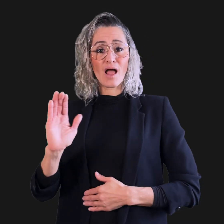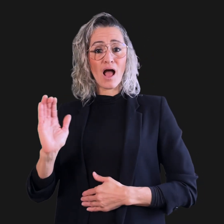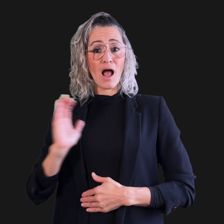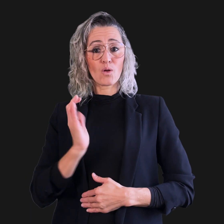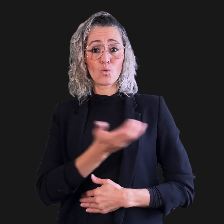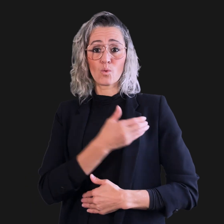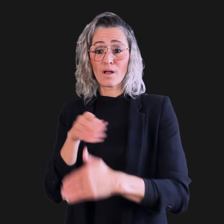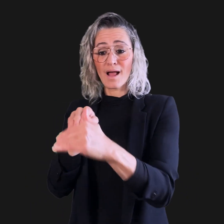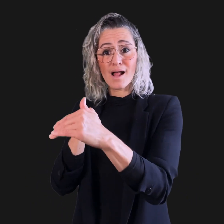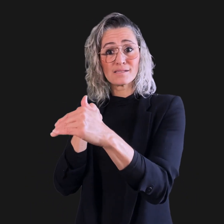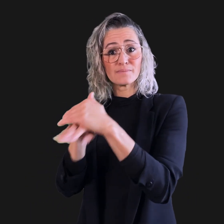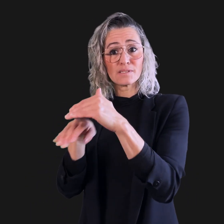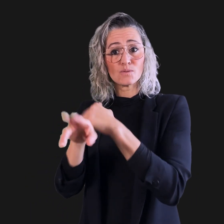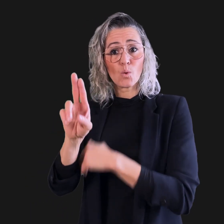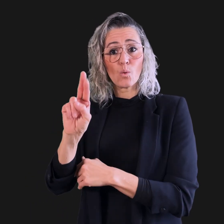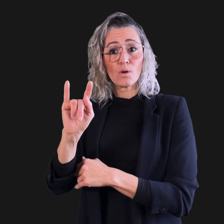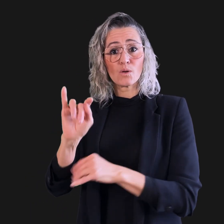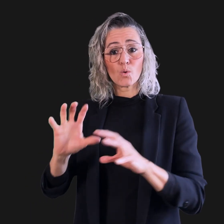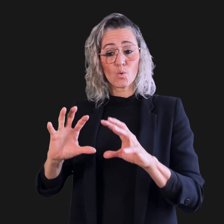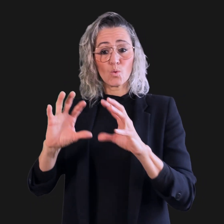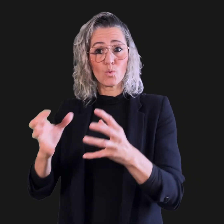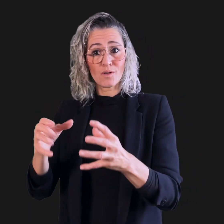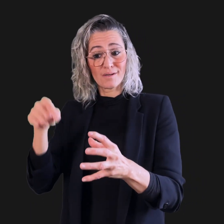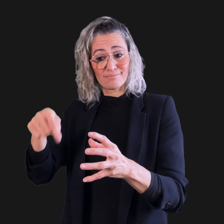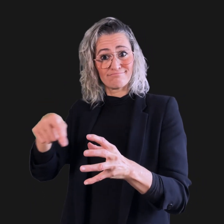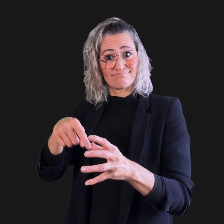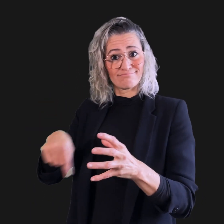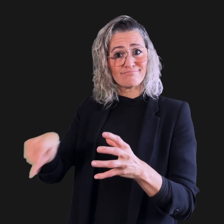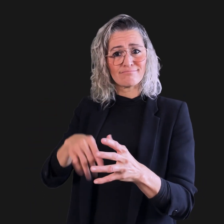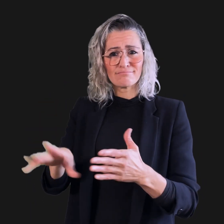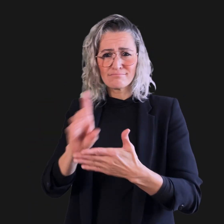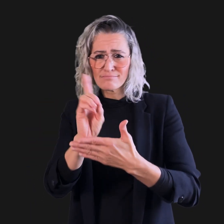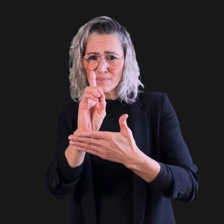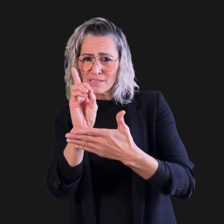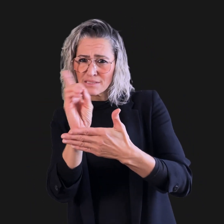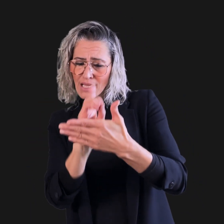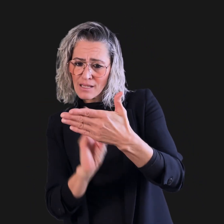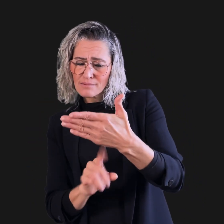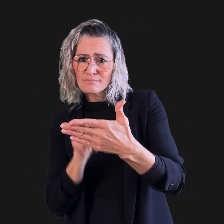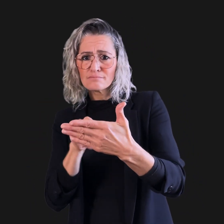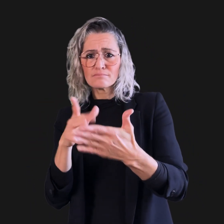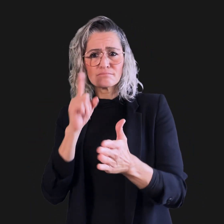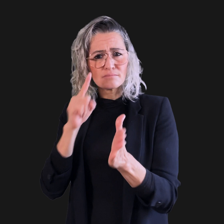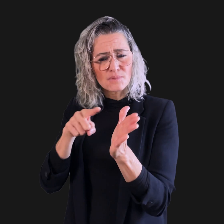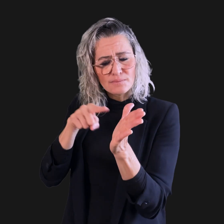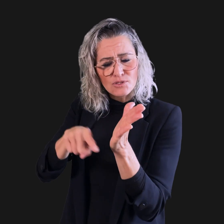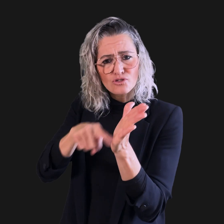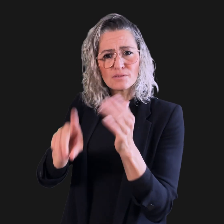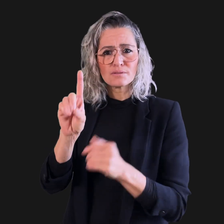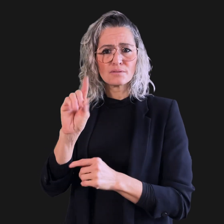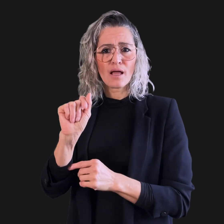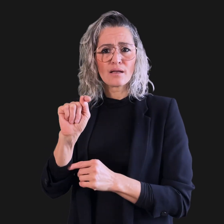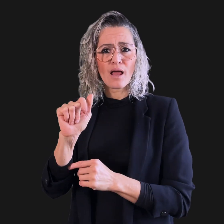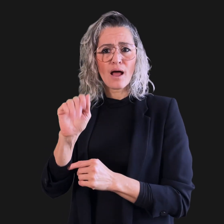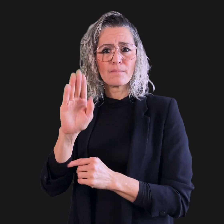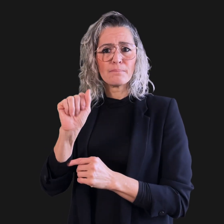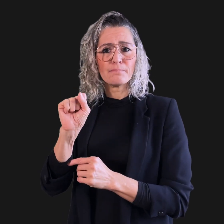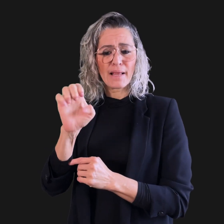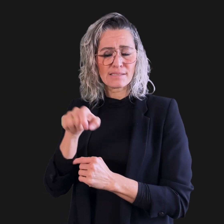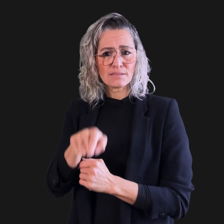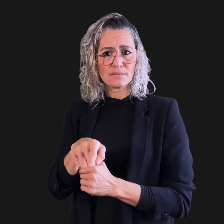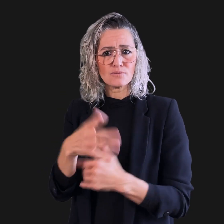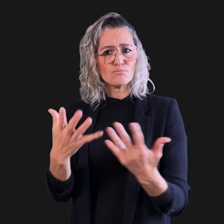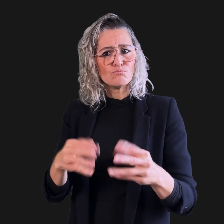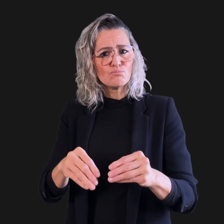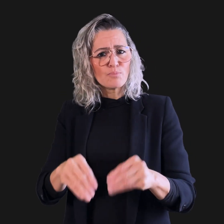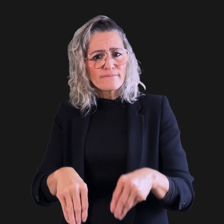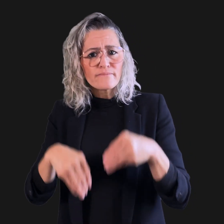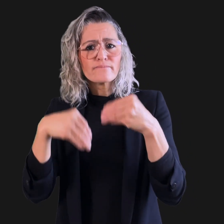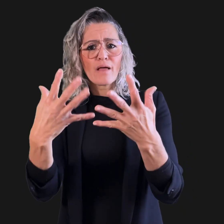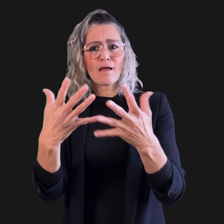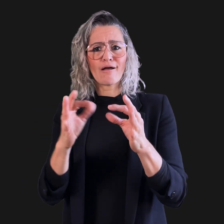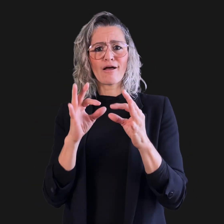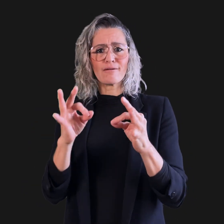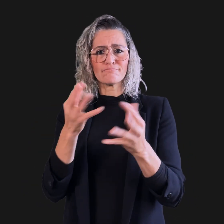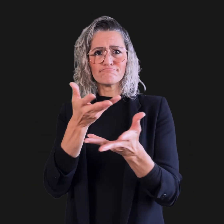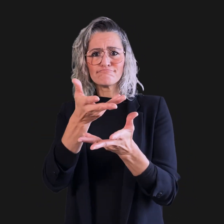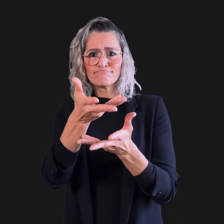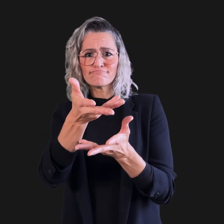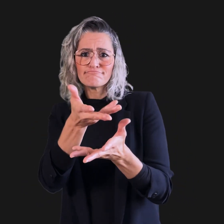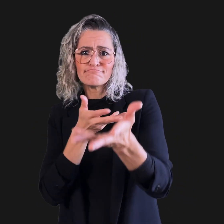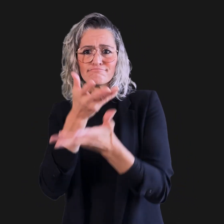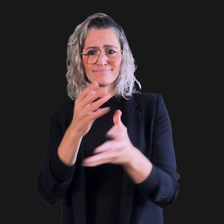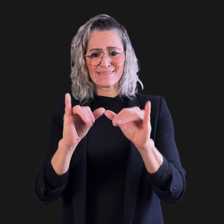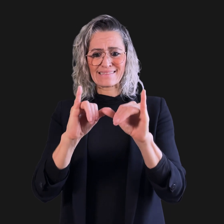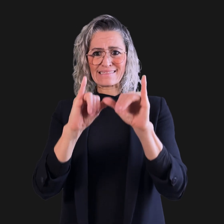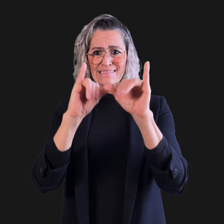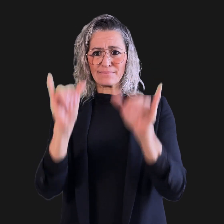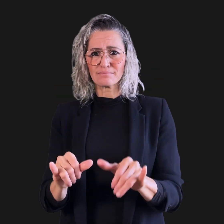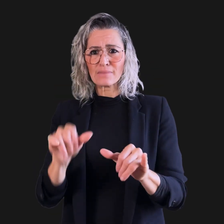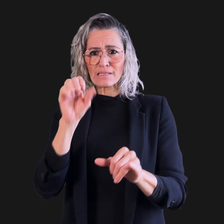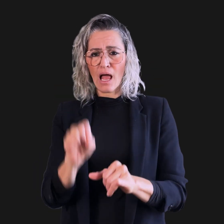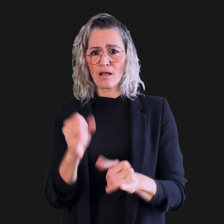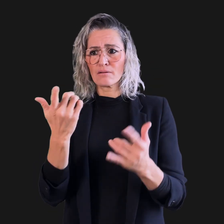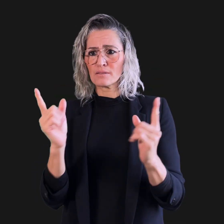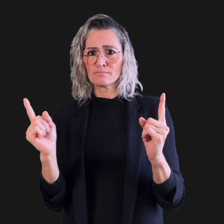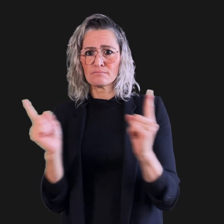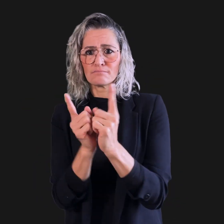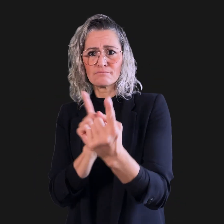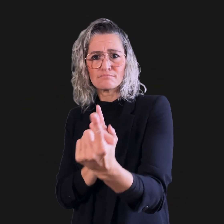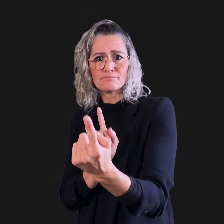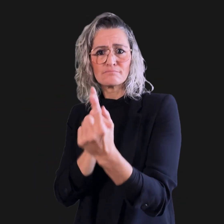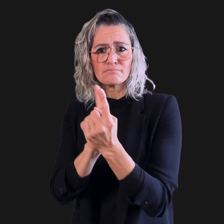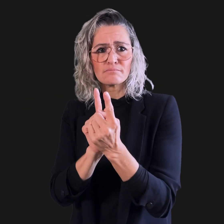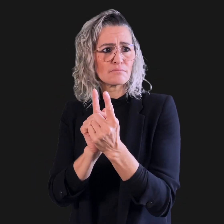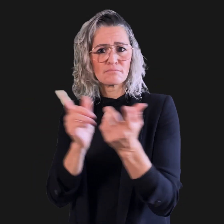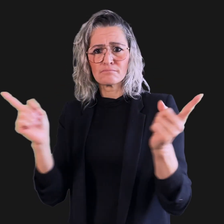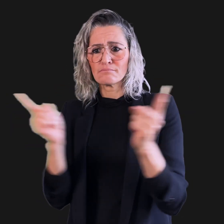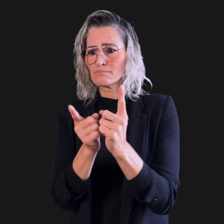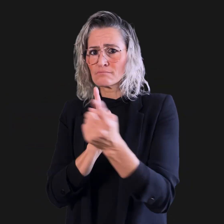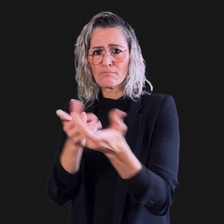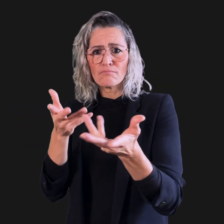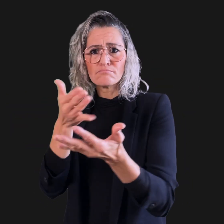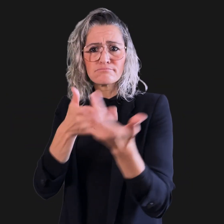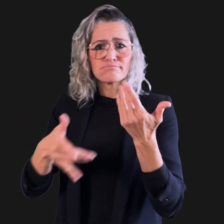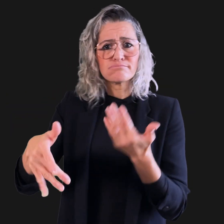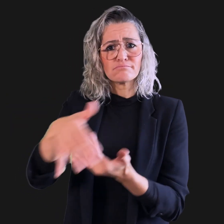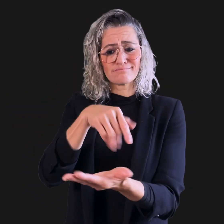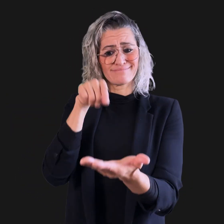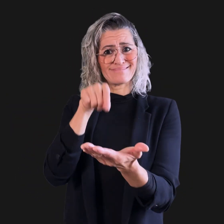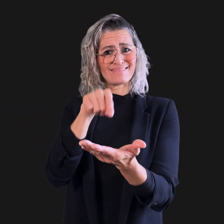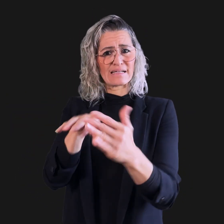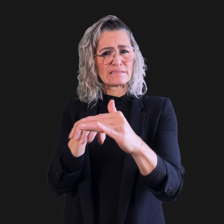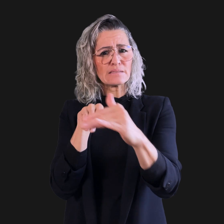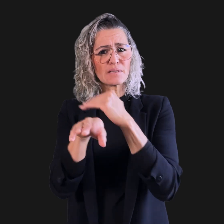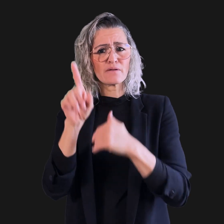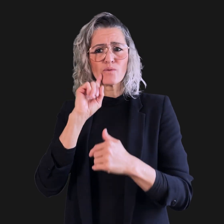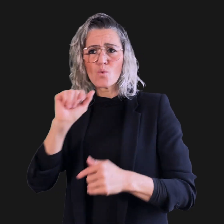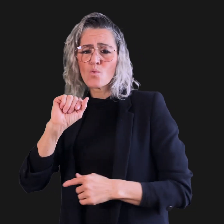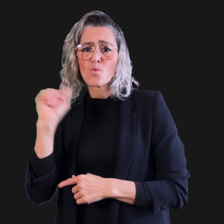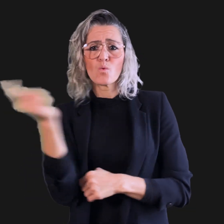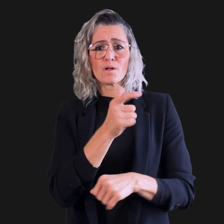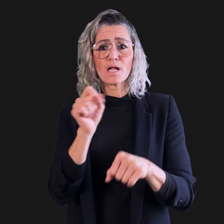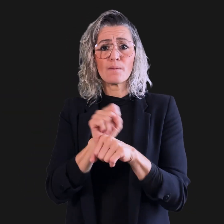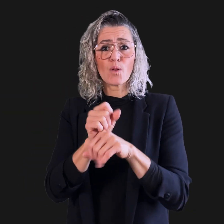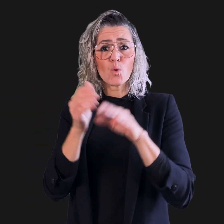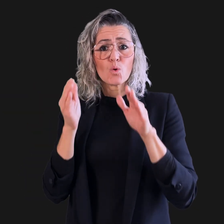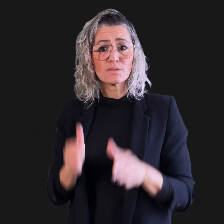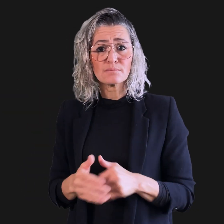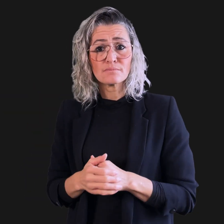• Our Accessibility Unit is designing an inspection database to provide an accessible interface for employees.